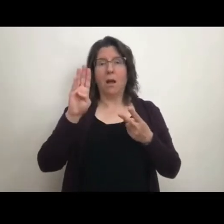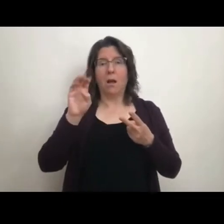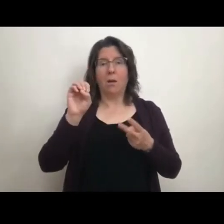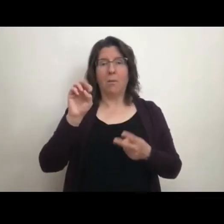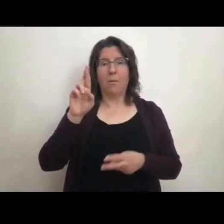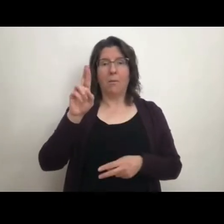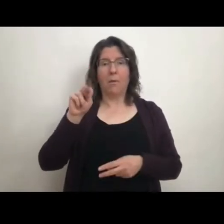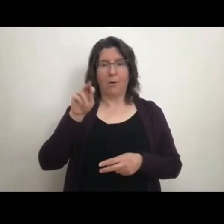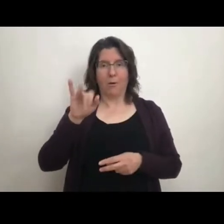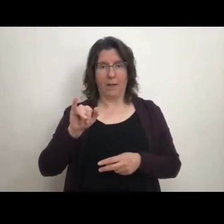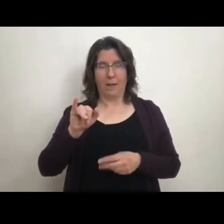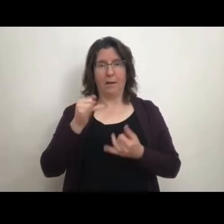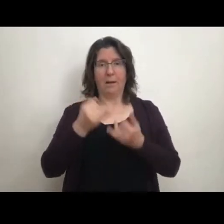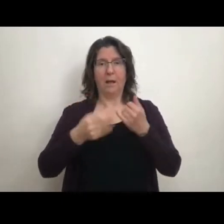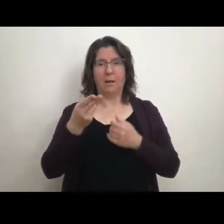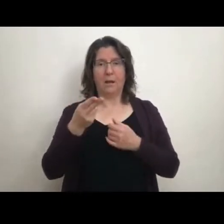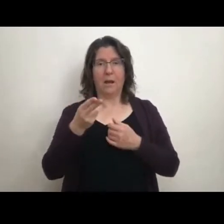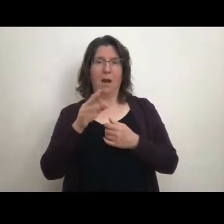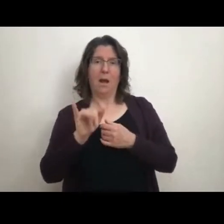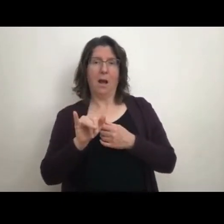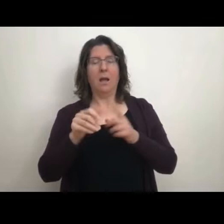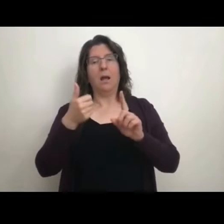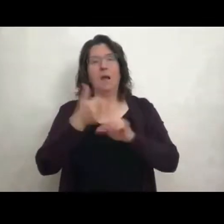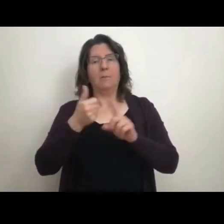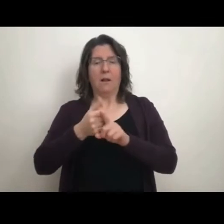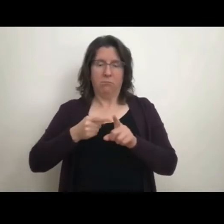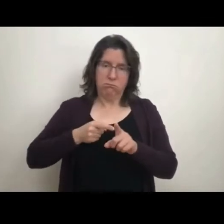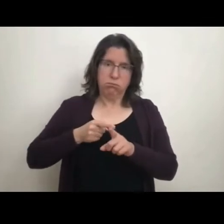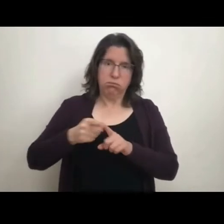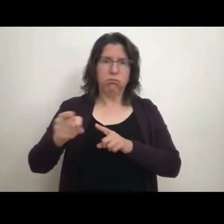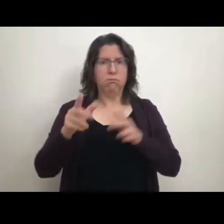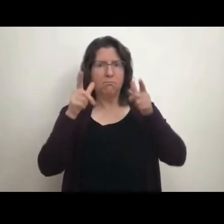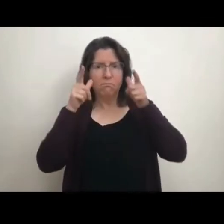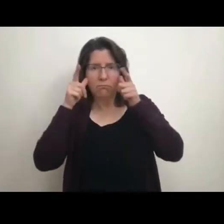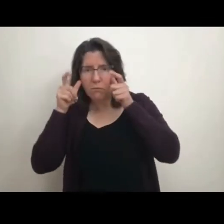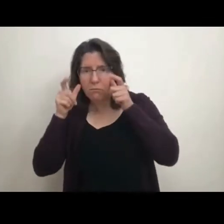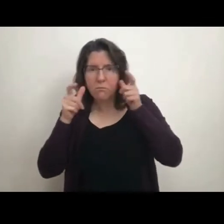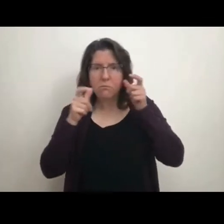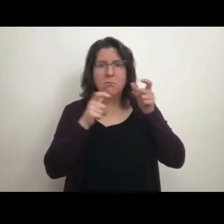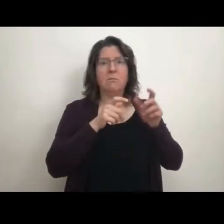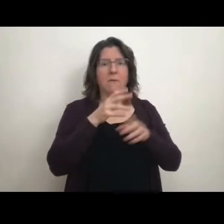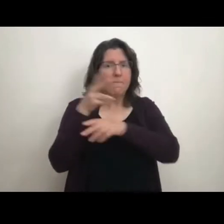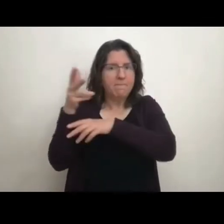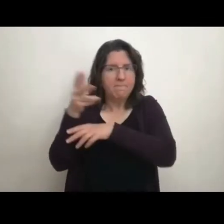The other artist was Berny Hi.